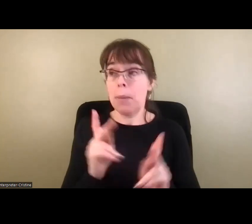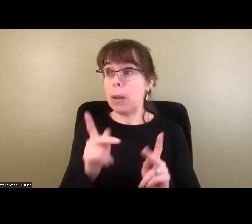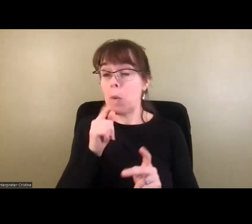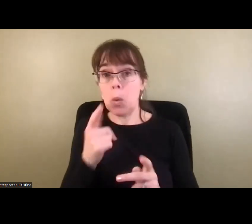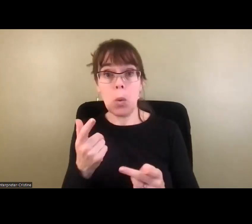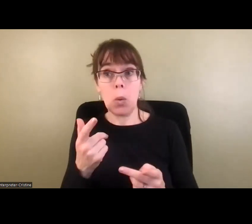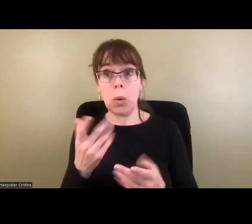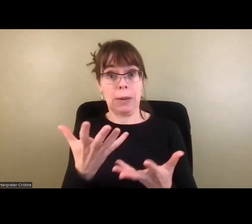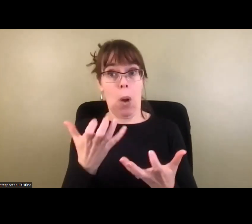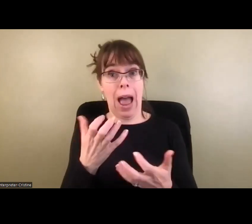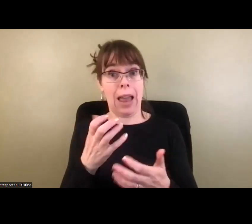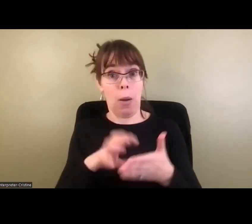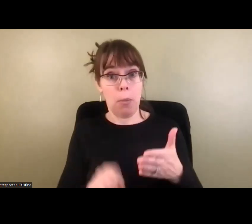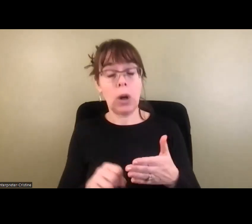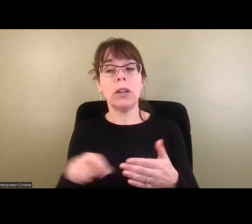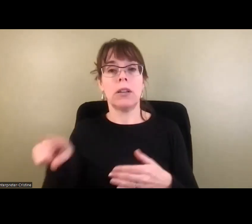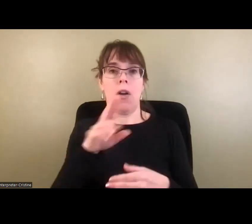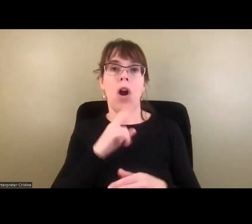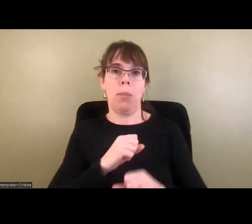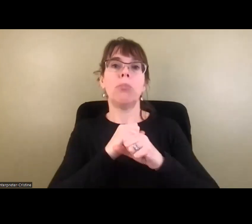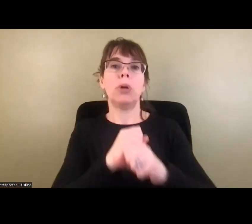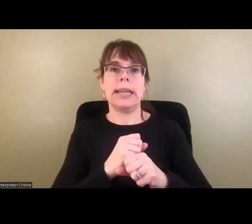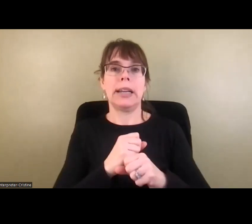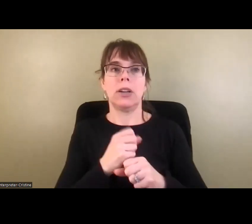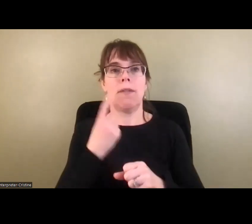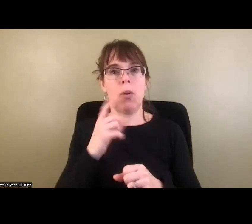they live, are protected for getting this care here in Colorado.